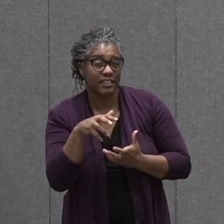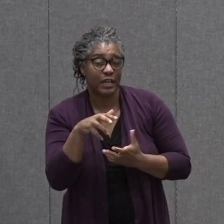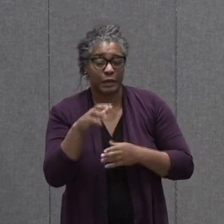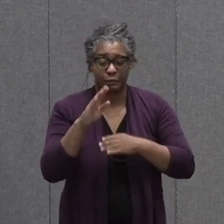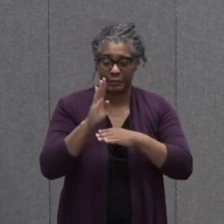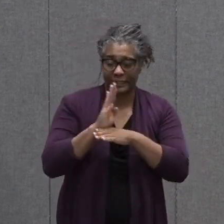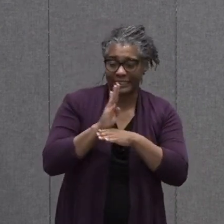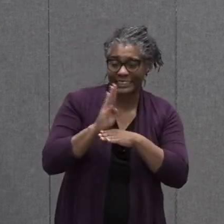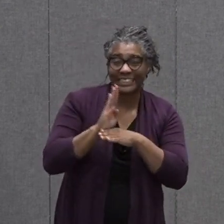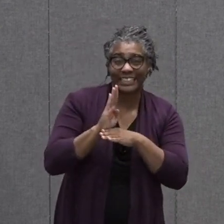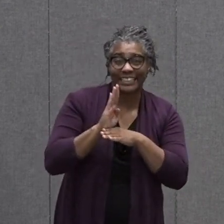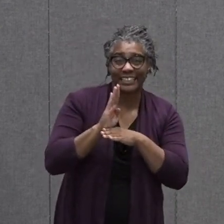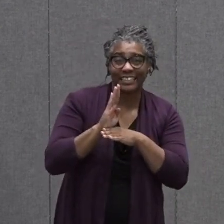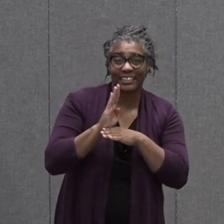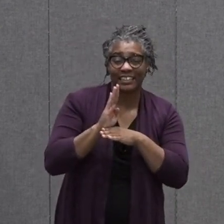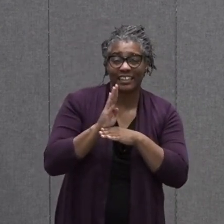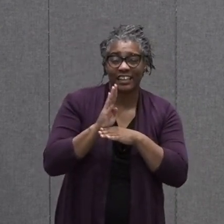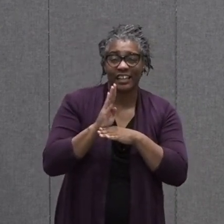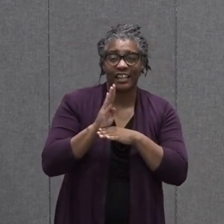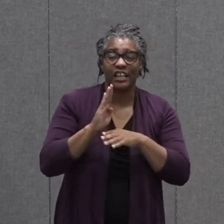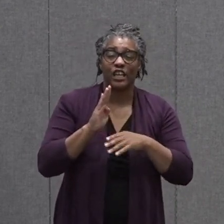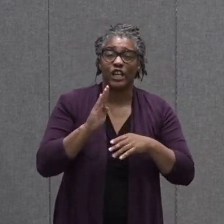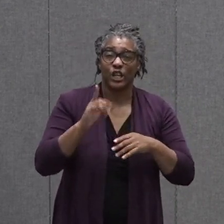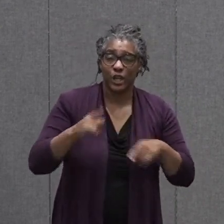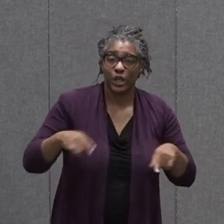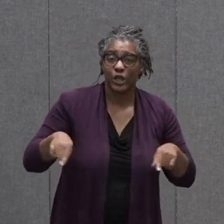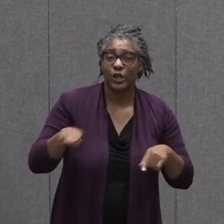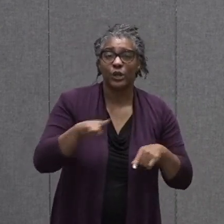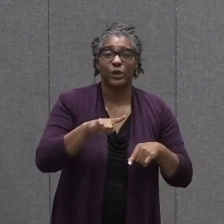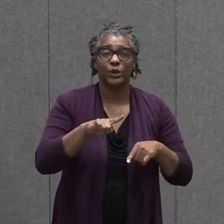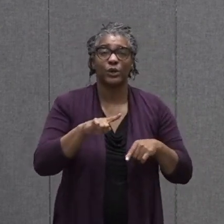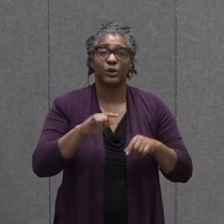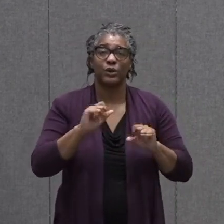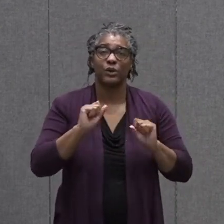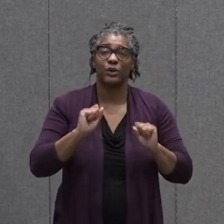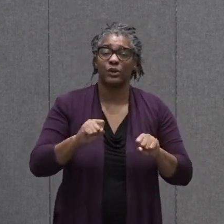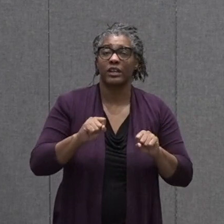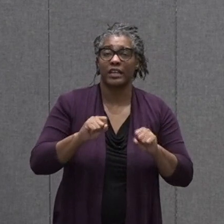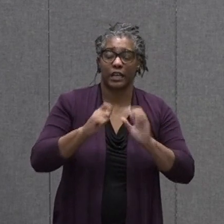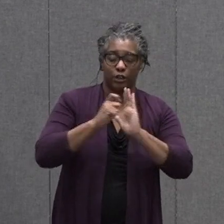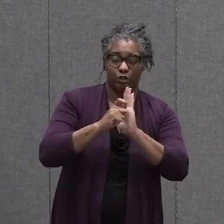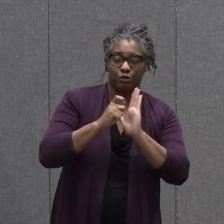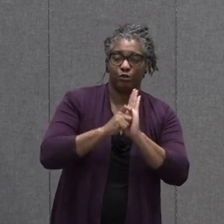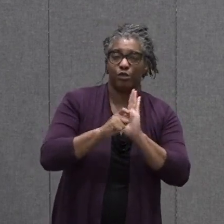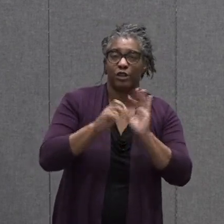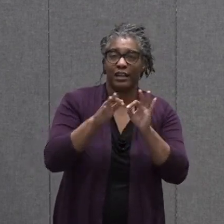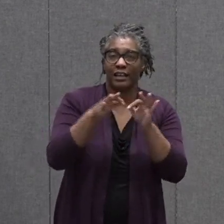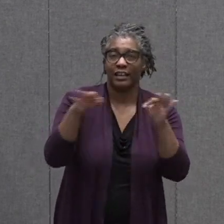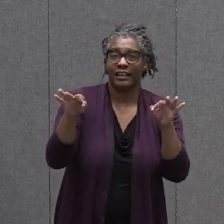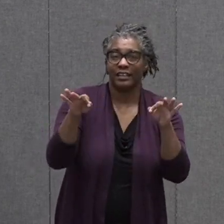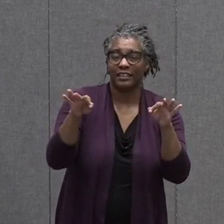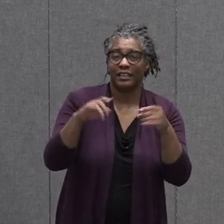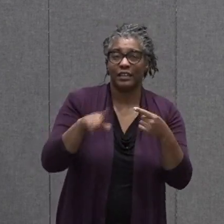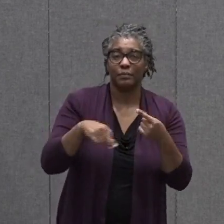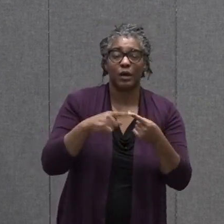Hopefully at home, you can write a sentence about something that you like to do, or something that you like to play